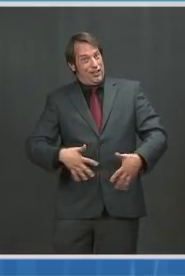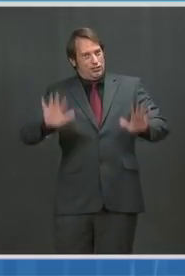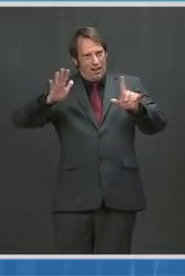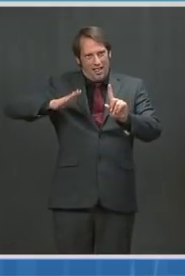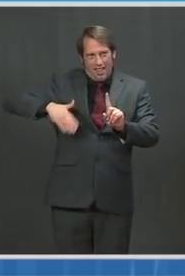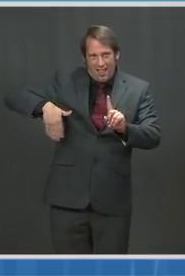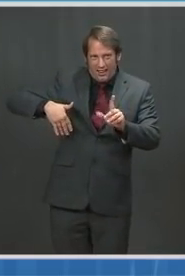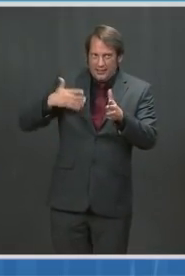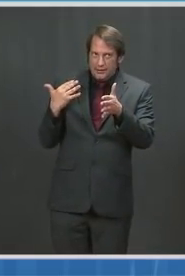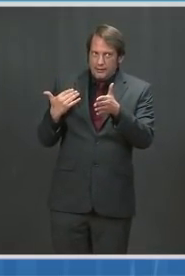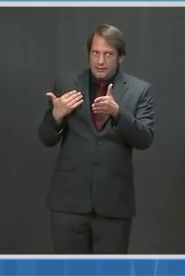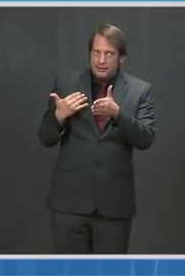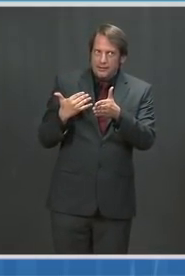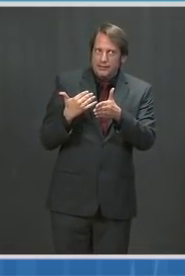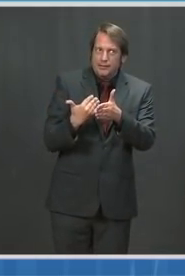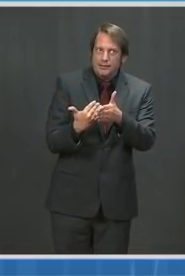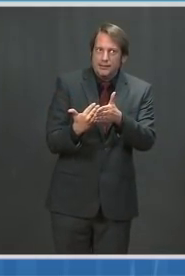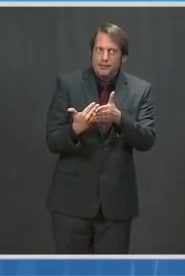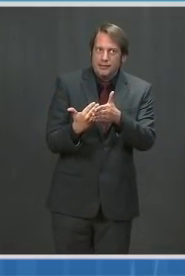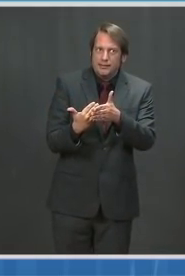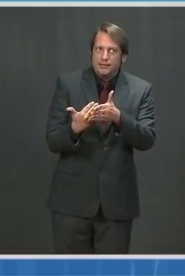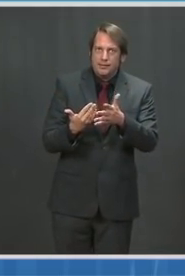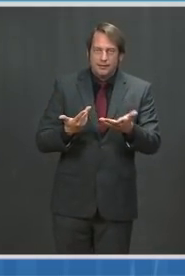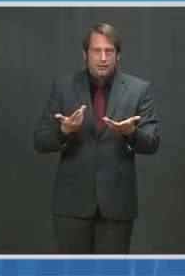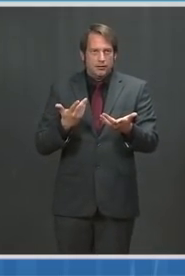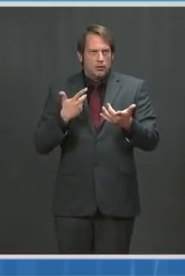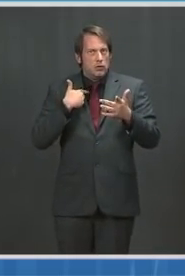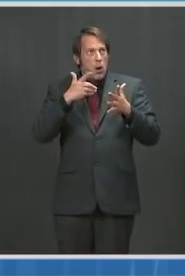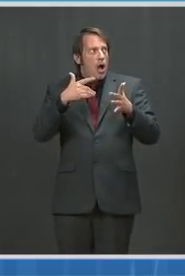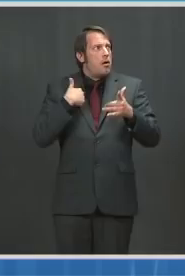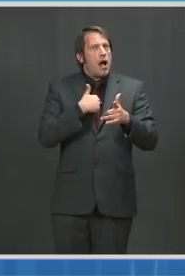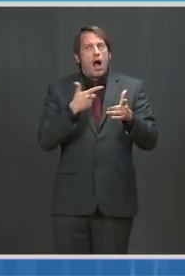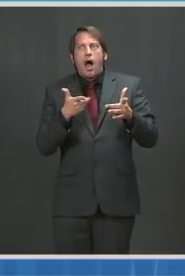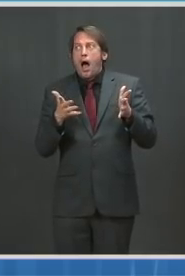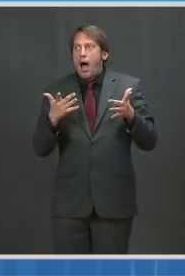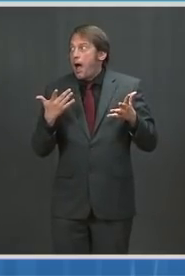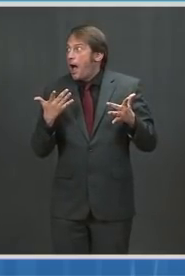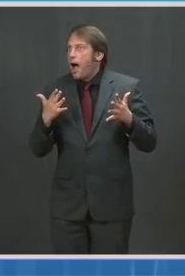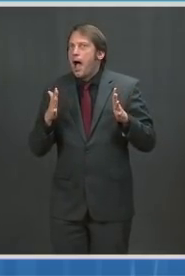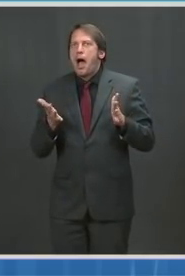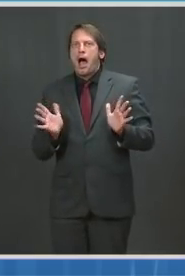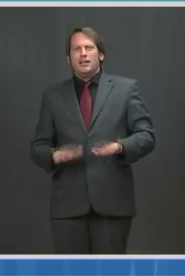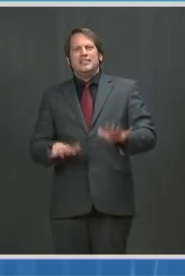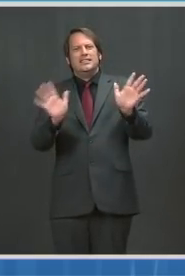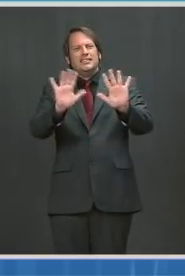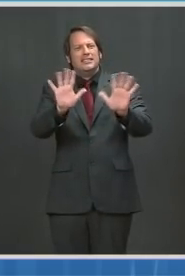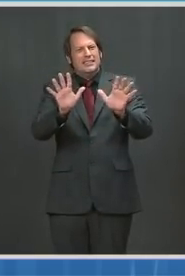Better days are on the horizon. We do believe a more normal Fourth of July holiday is within reach.